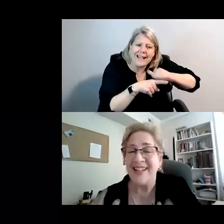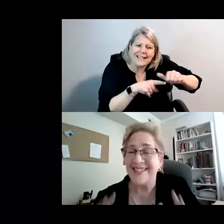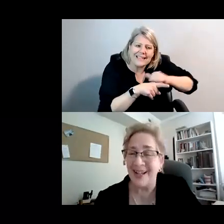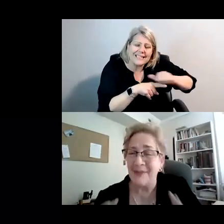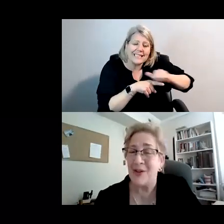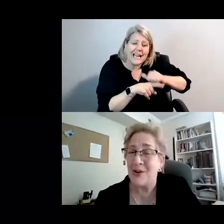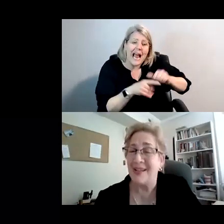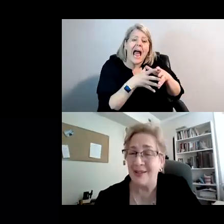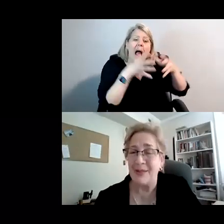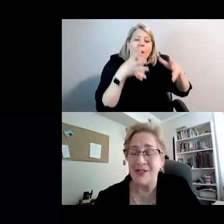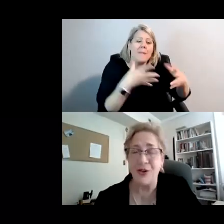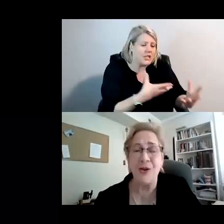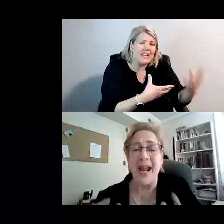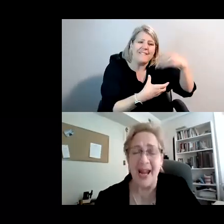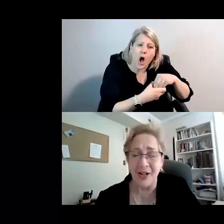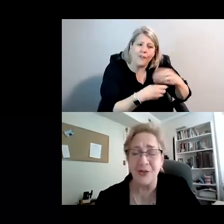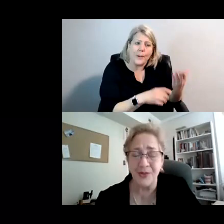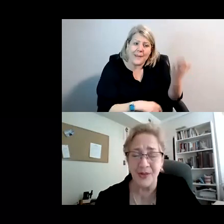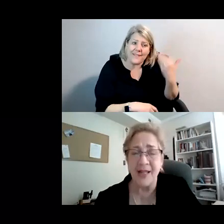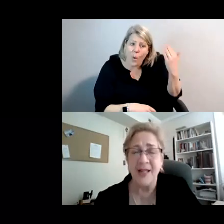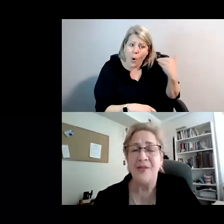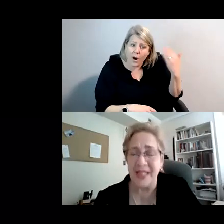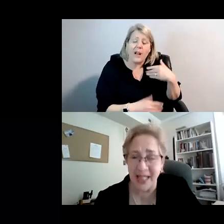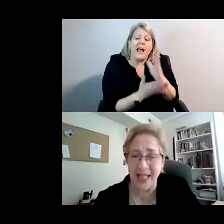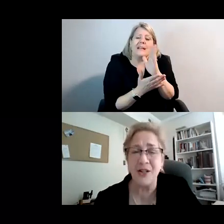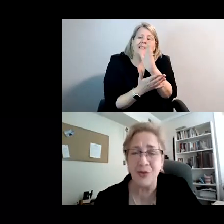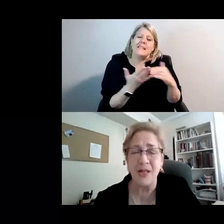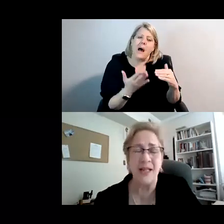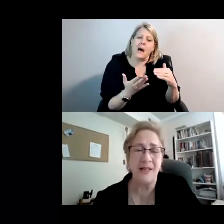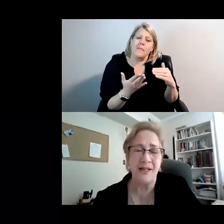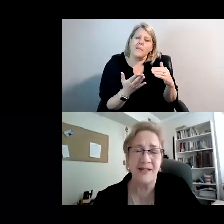And some of those elements are actually the key ingredients